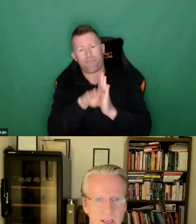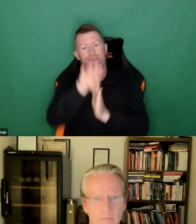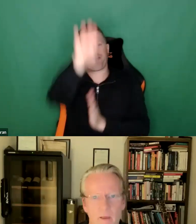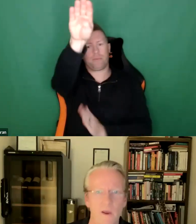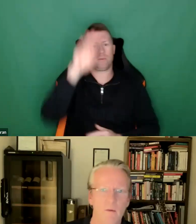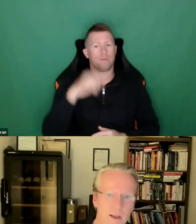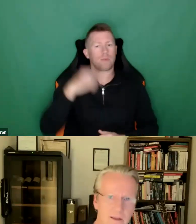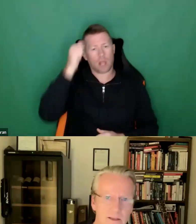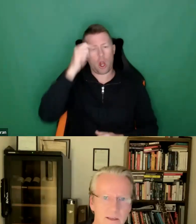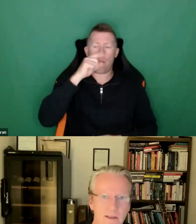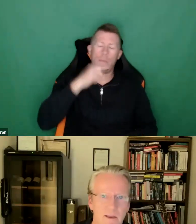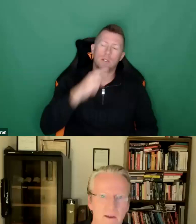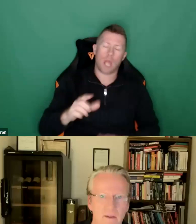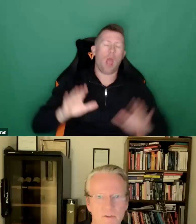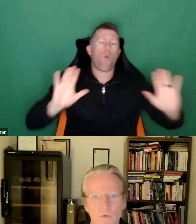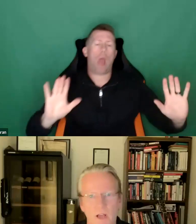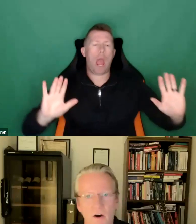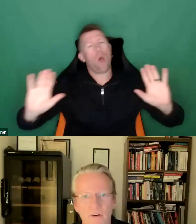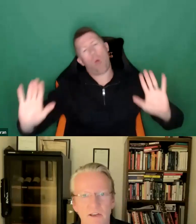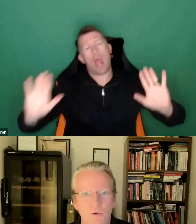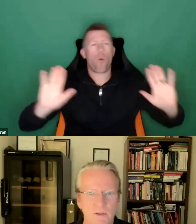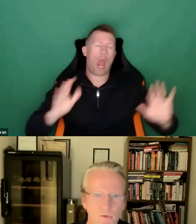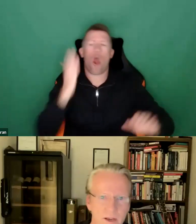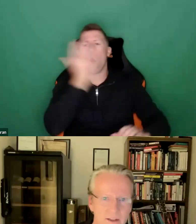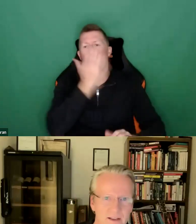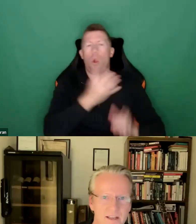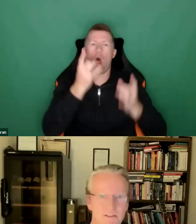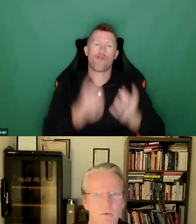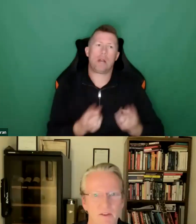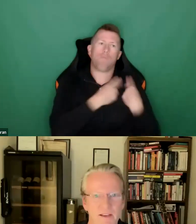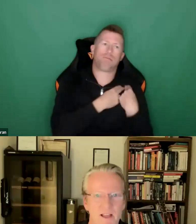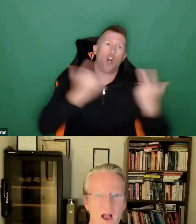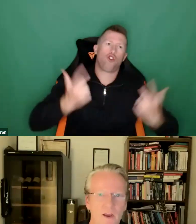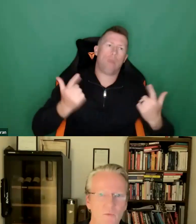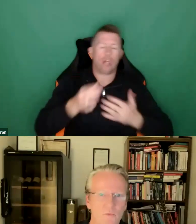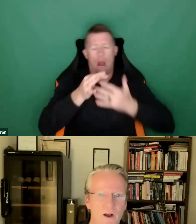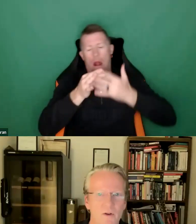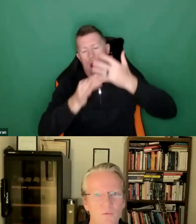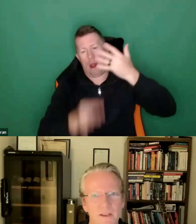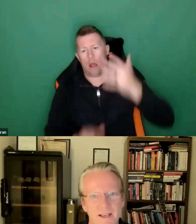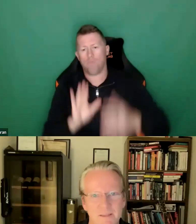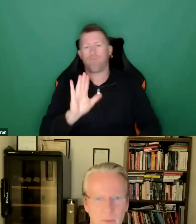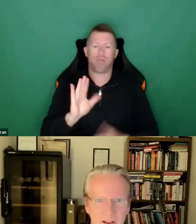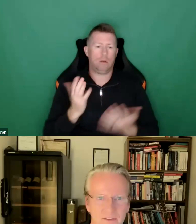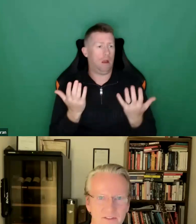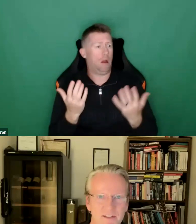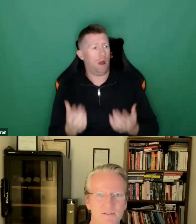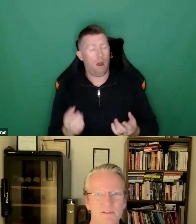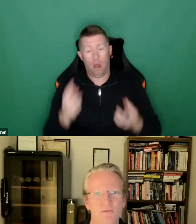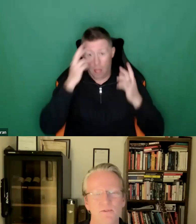21st-century skills. Then we begin to see the schools in a different light. I know that there are